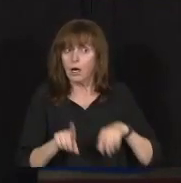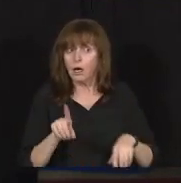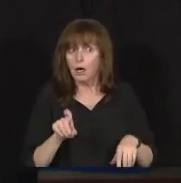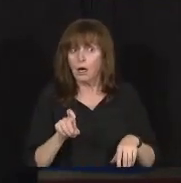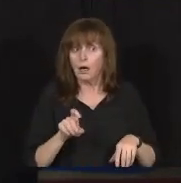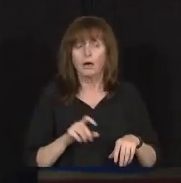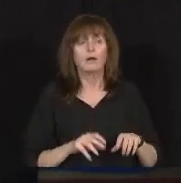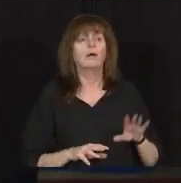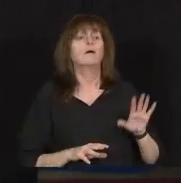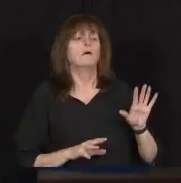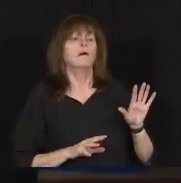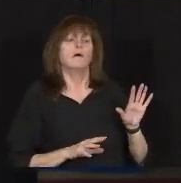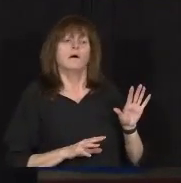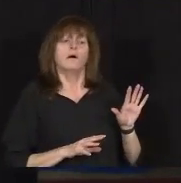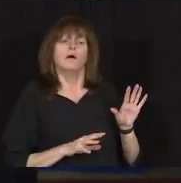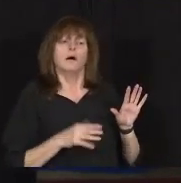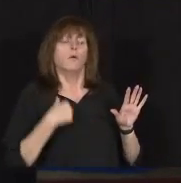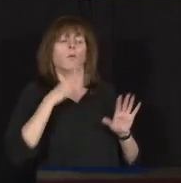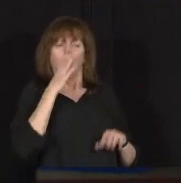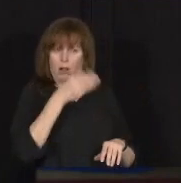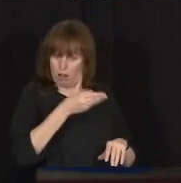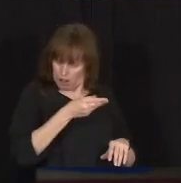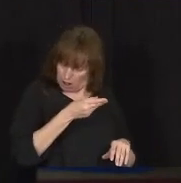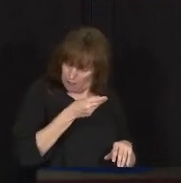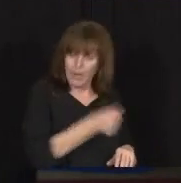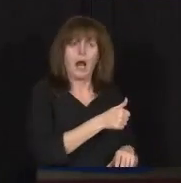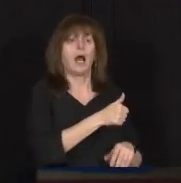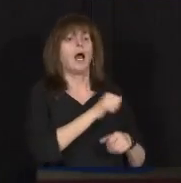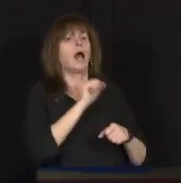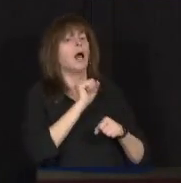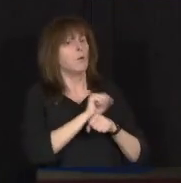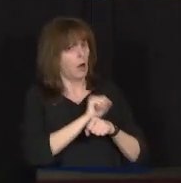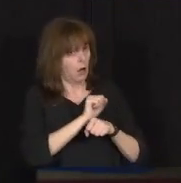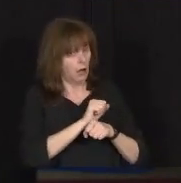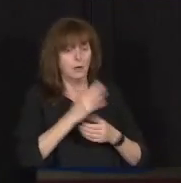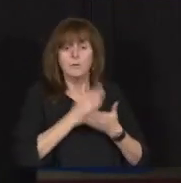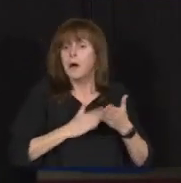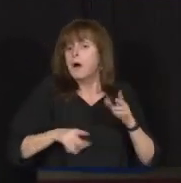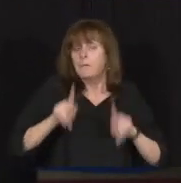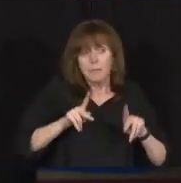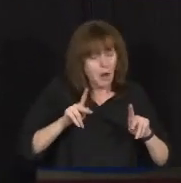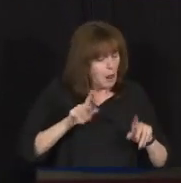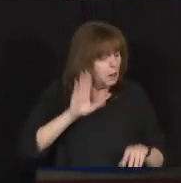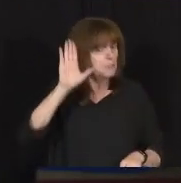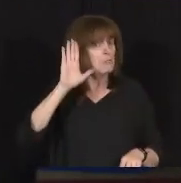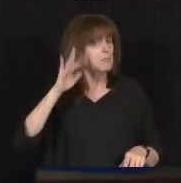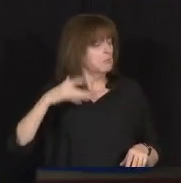Although some people have indicated that they really just want to be volunteers. We will certainly respect that. But many people